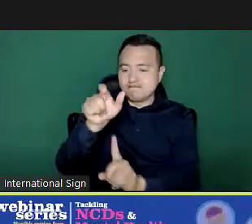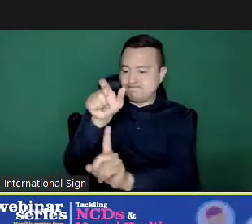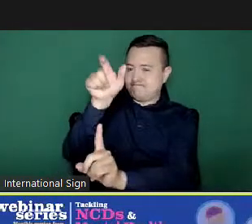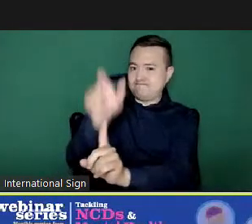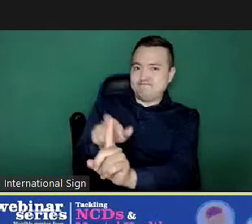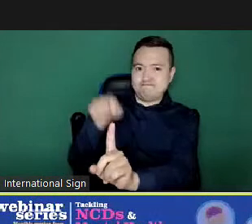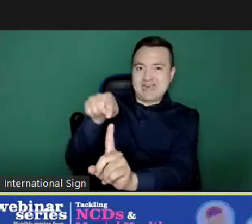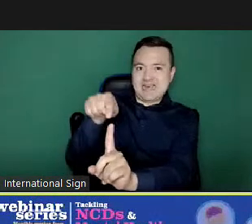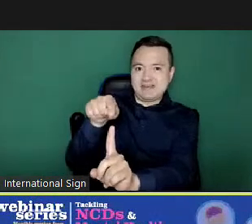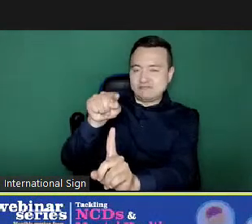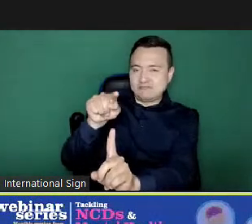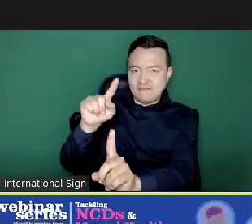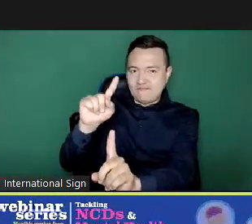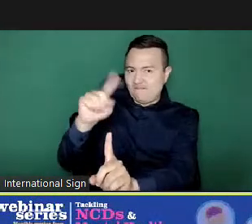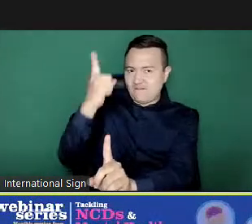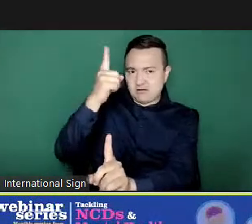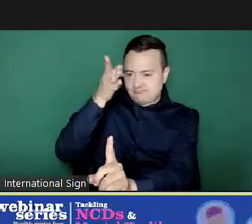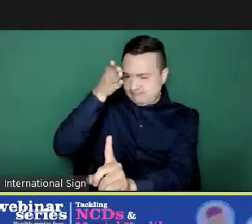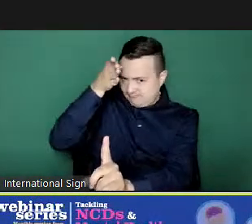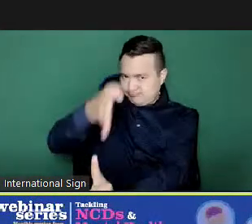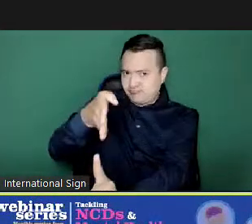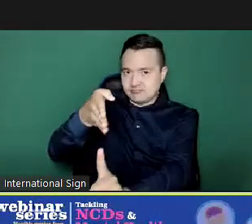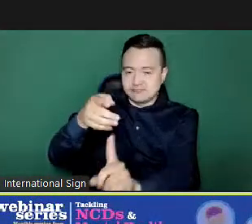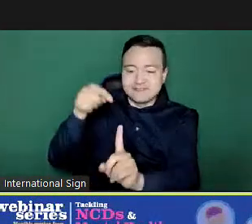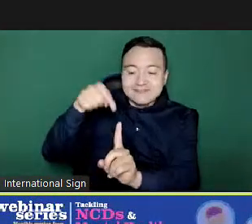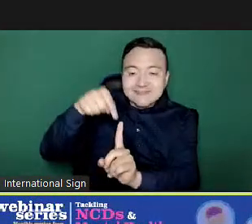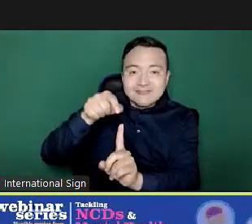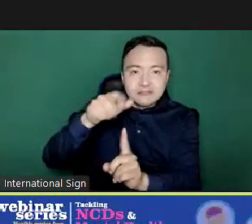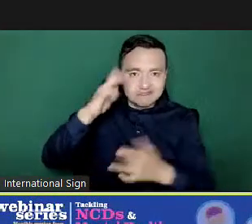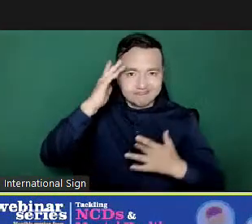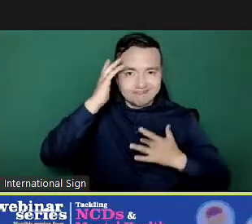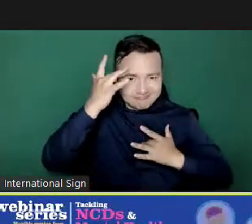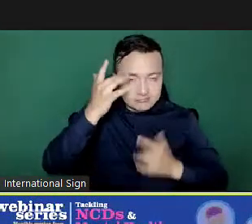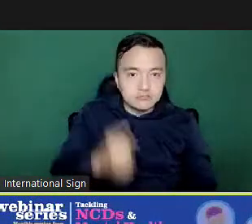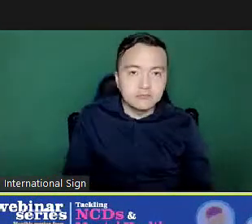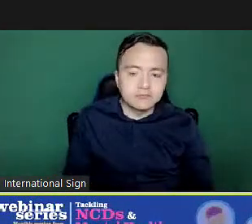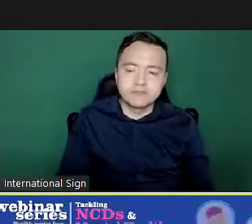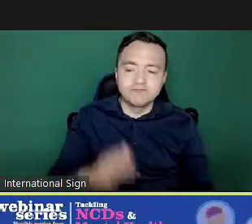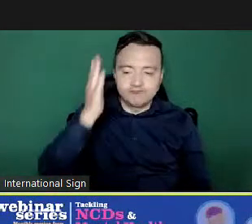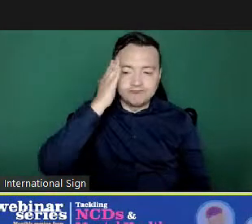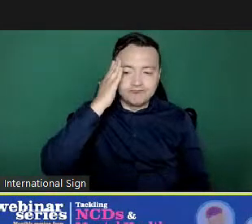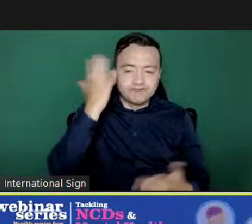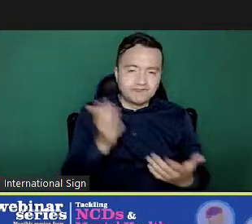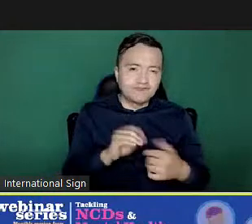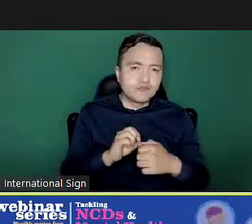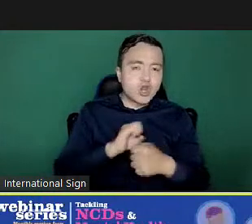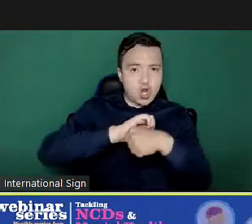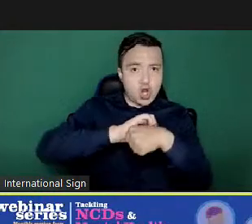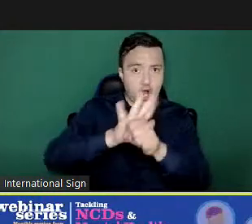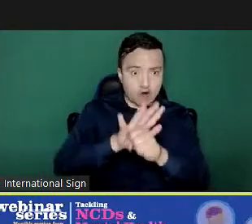So basically COVID-19, while a challenge, presents an opportunity to strengthen health